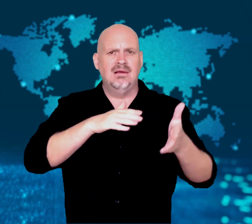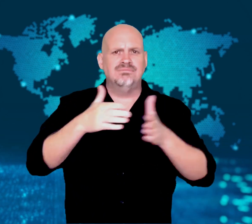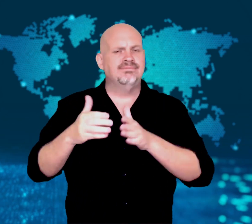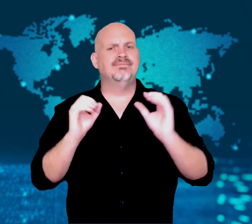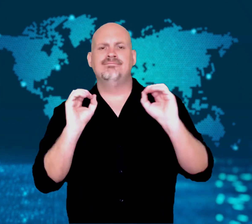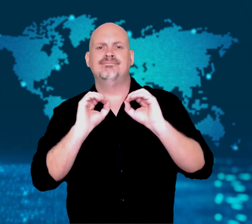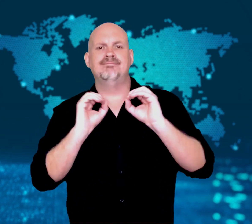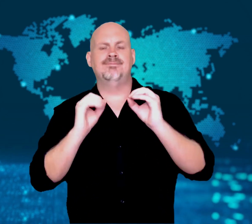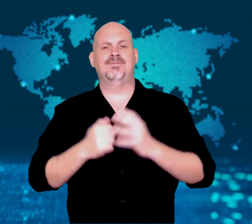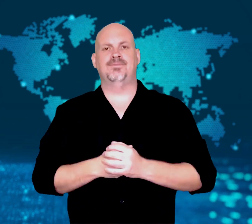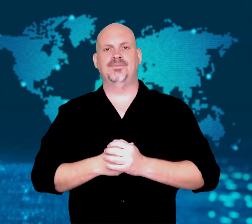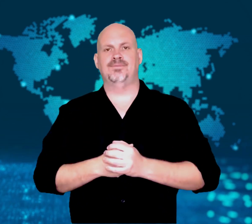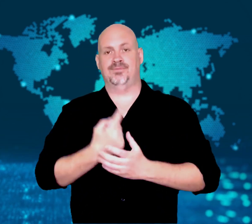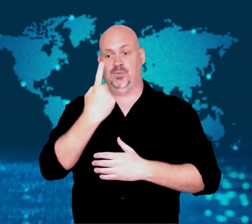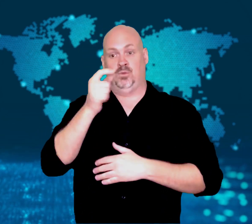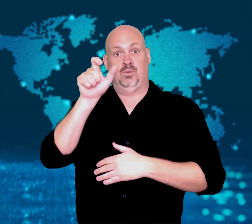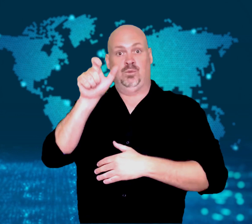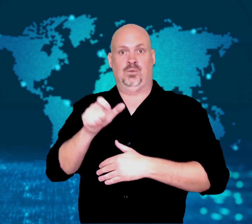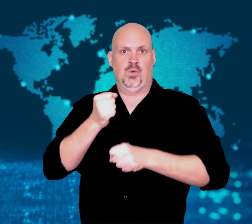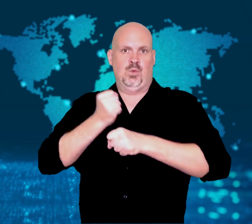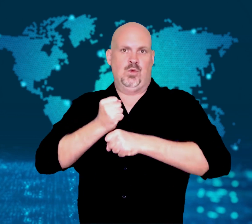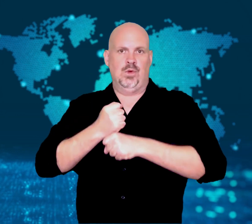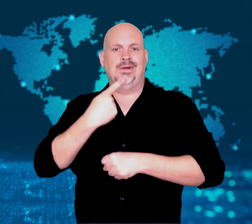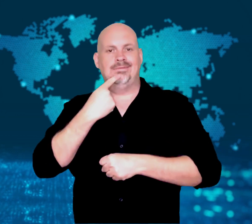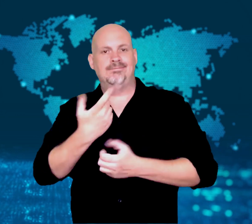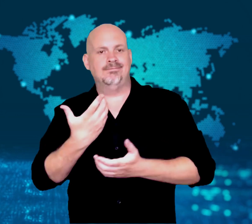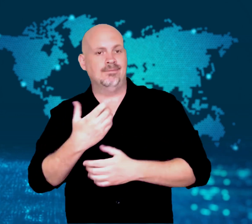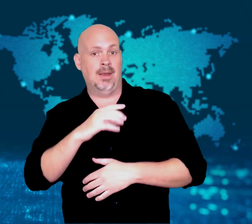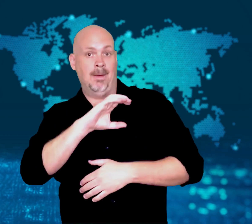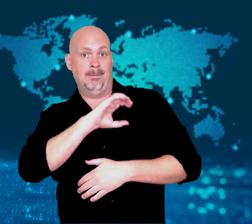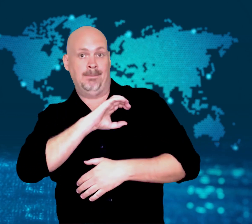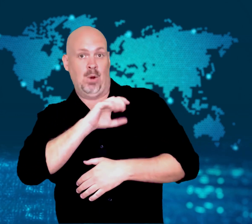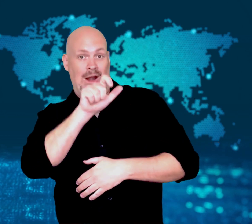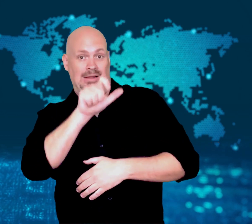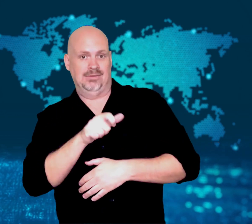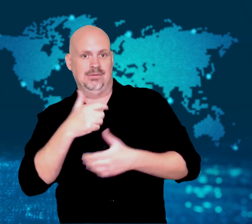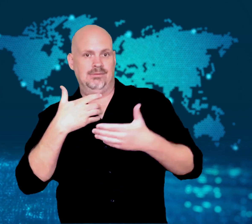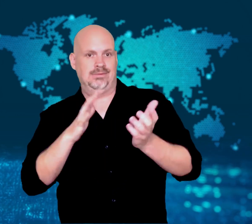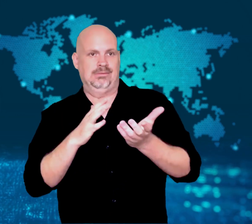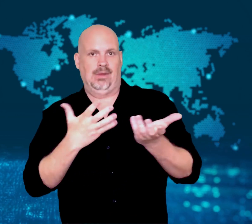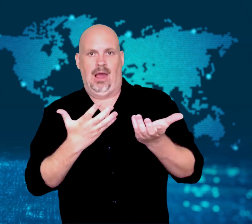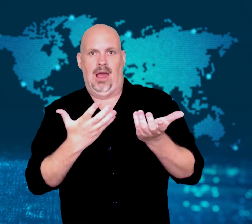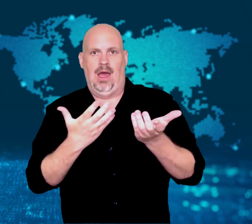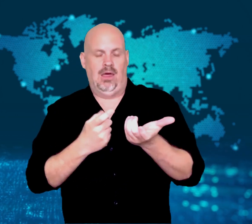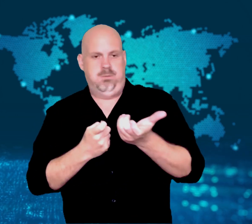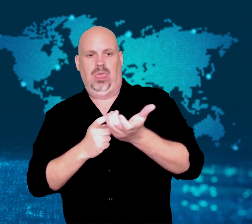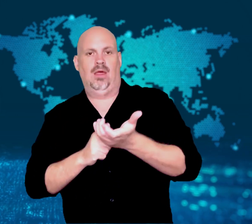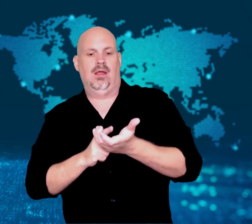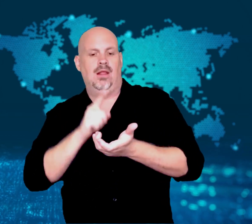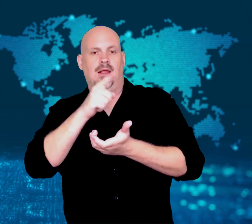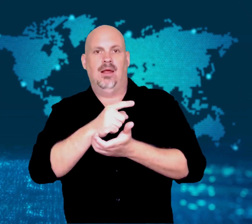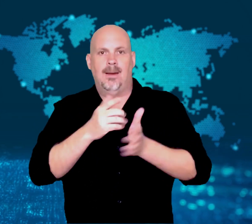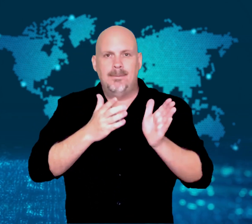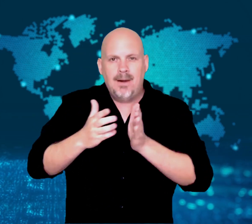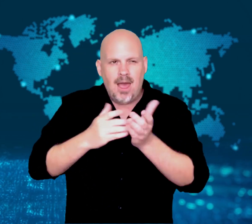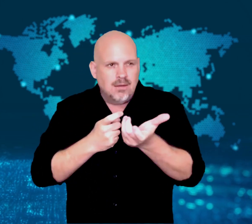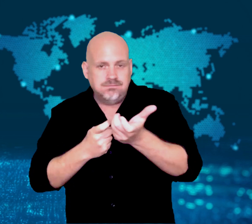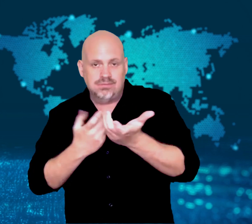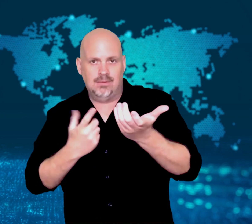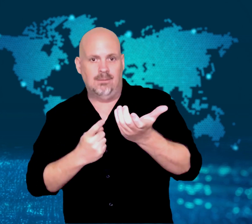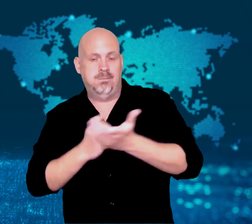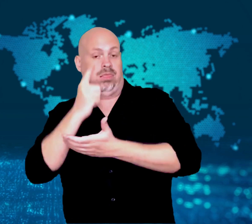An official said that a policeman had fired the tear gas unintentionally.